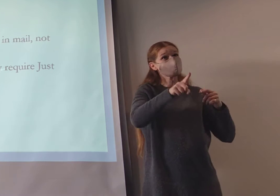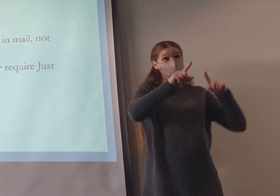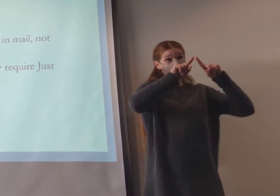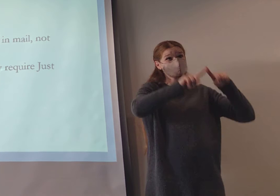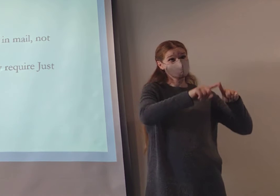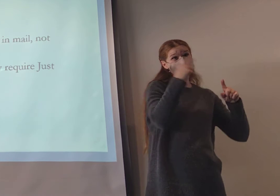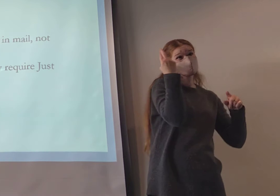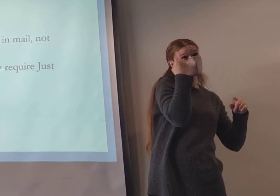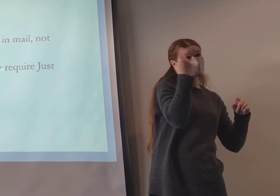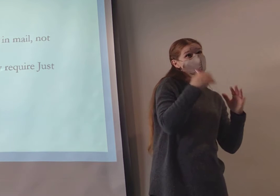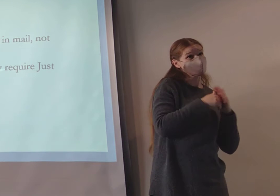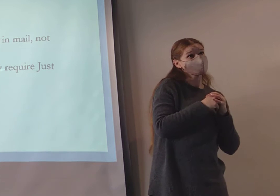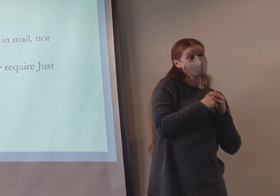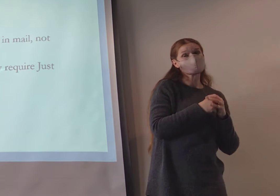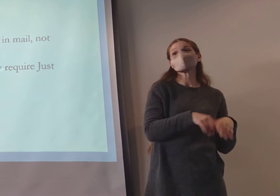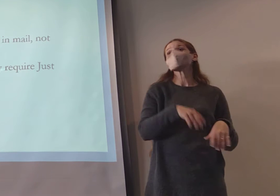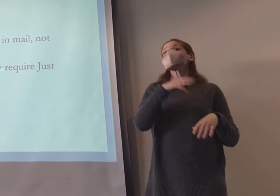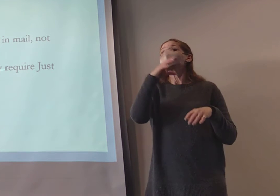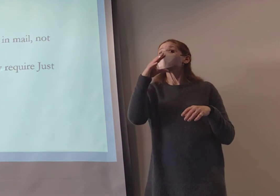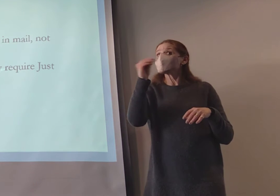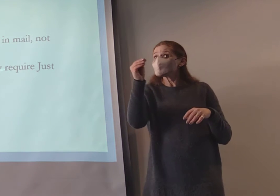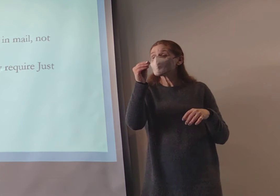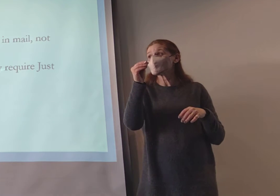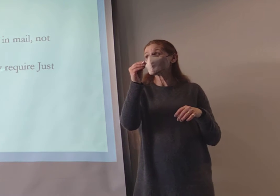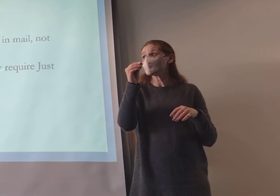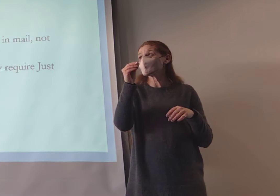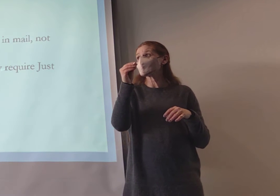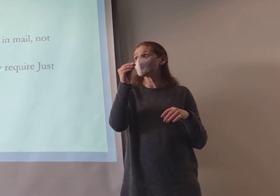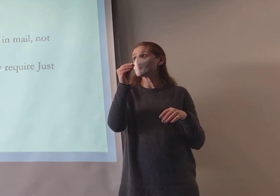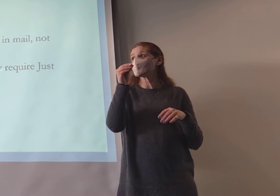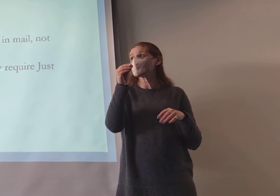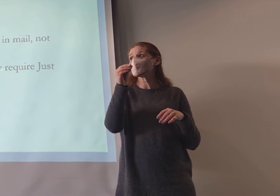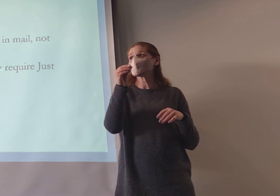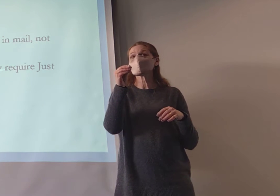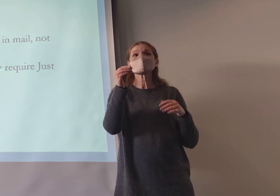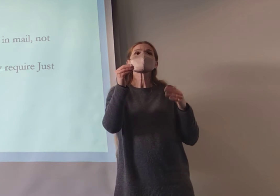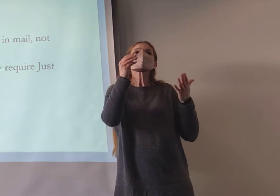And as I said here, it may require just cause.